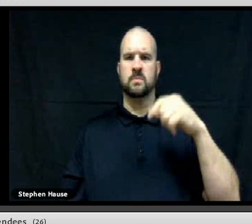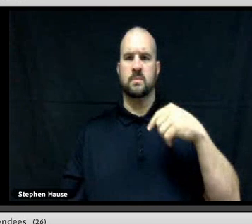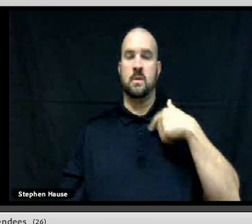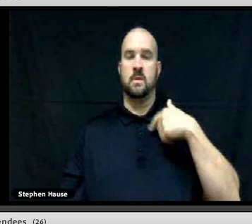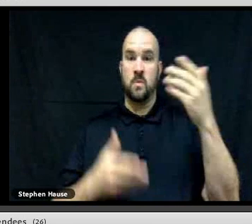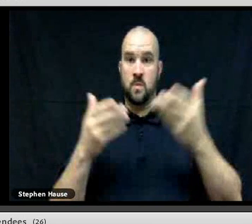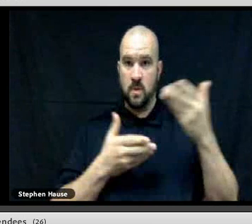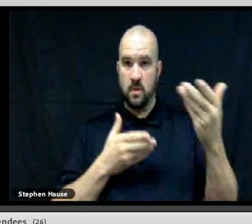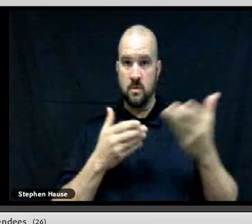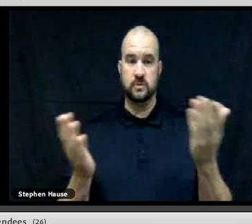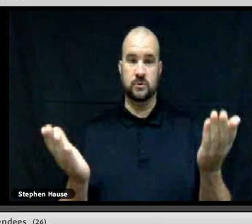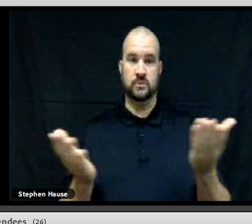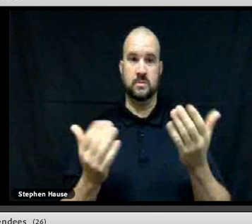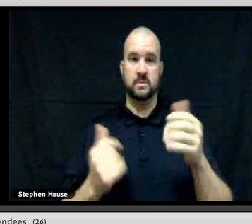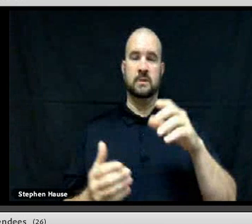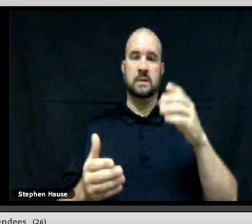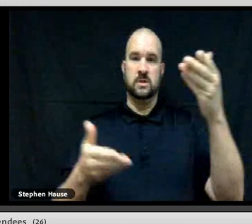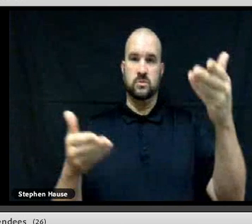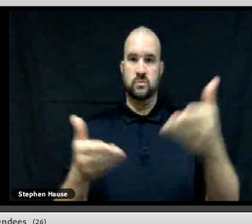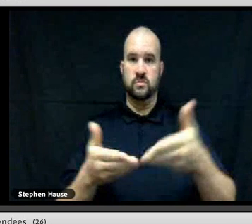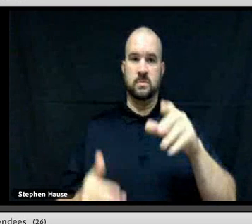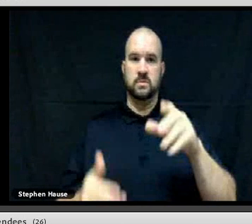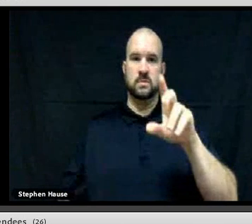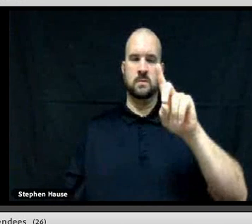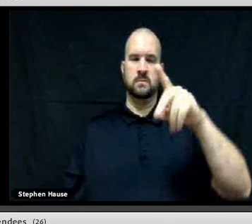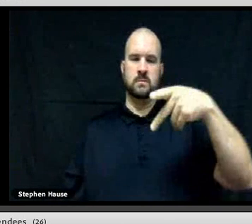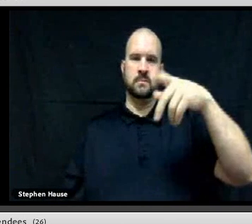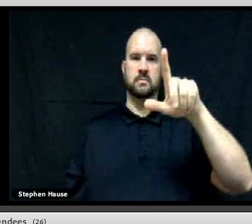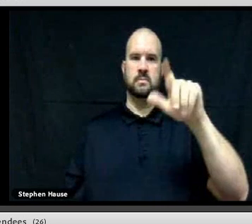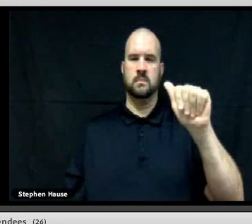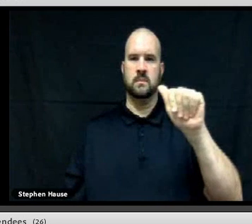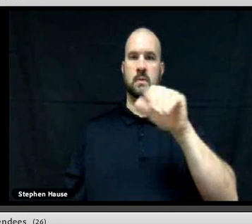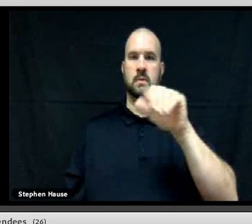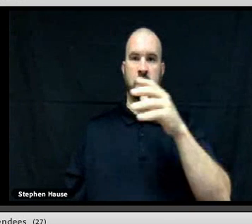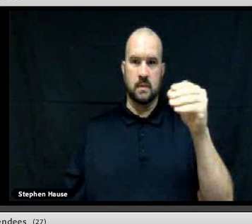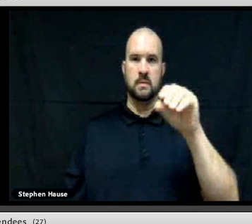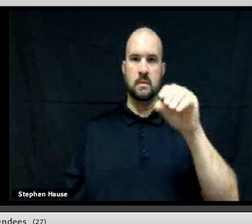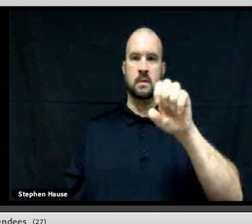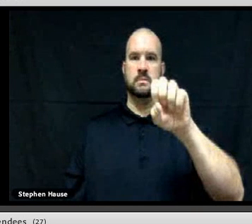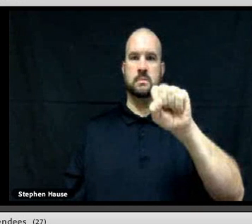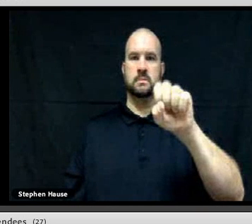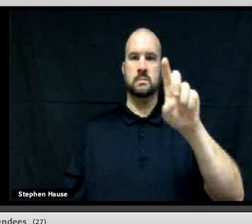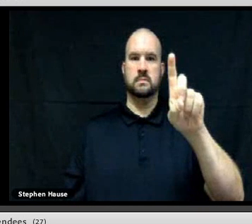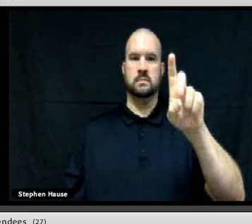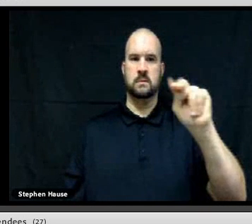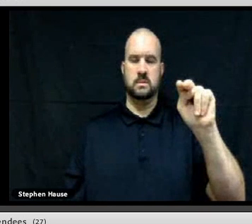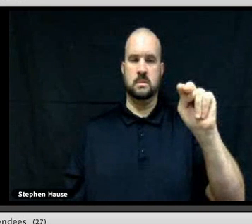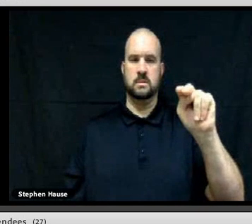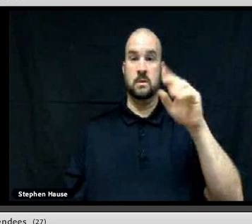"Introduction to DPLA and SSDN," And today's presenter, Keila Zayas-Ruiz.